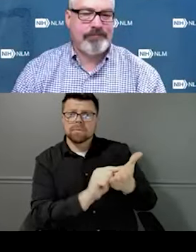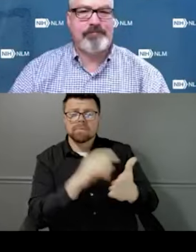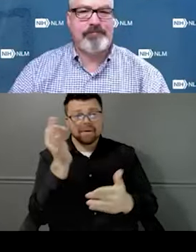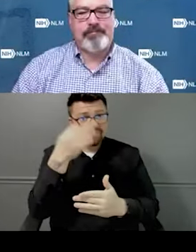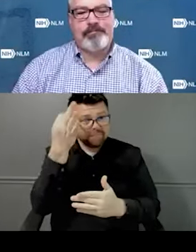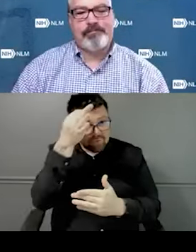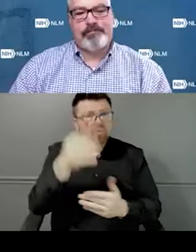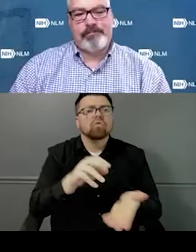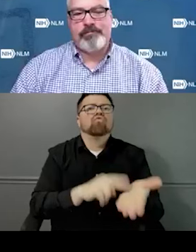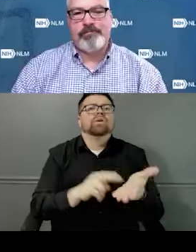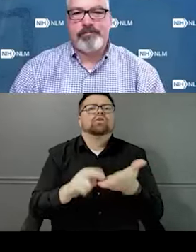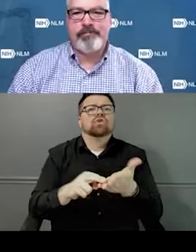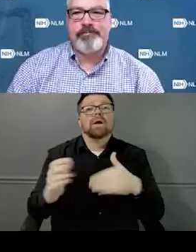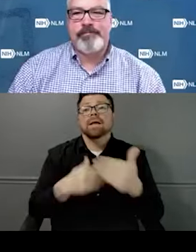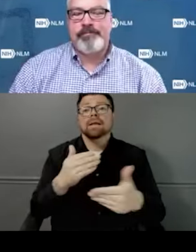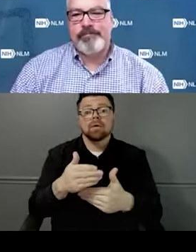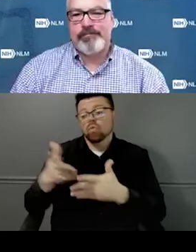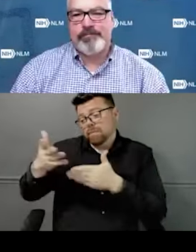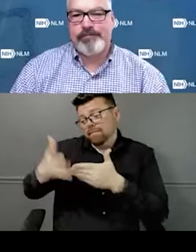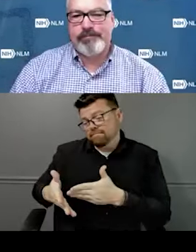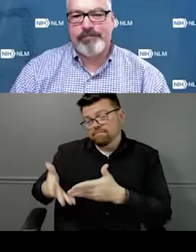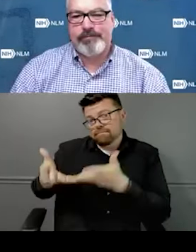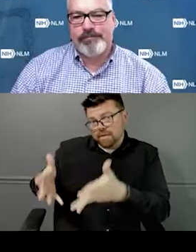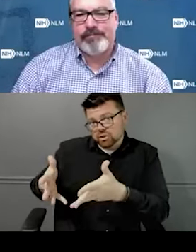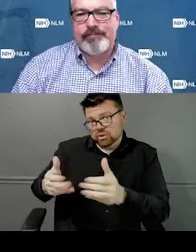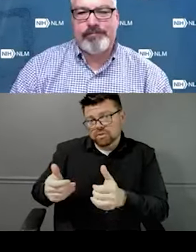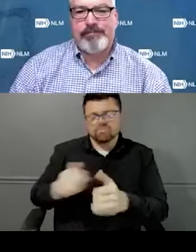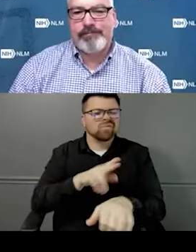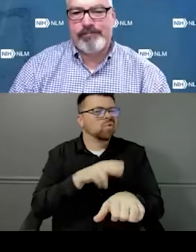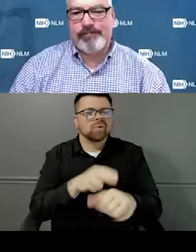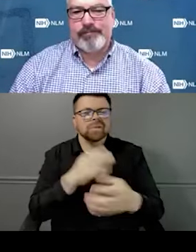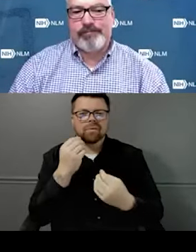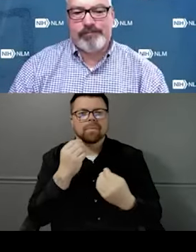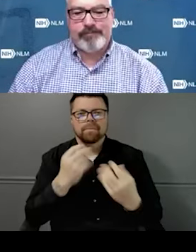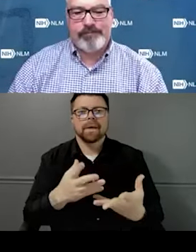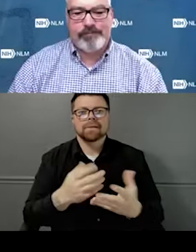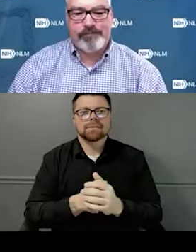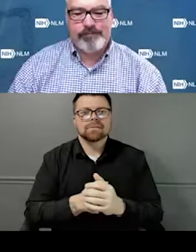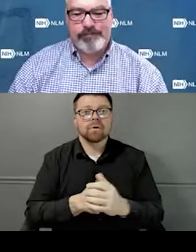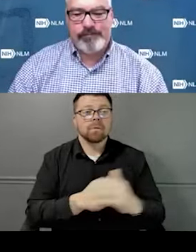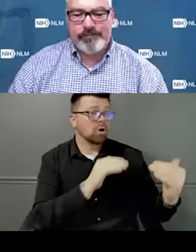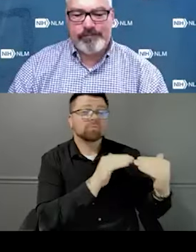Then we will be ending with, of course, information from our colleague from NIH.